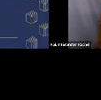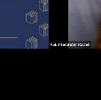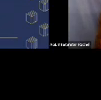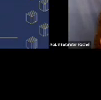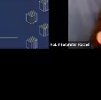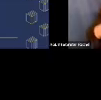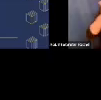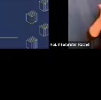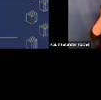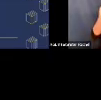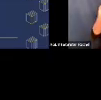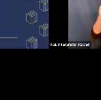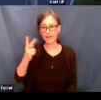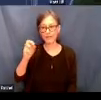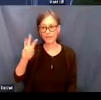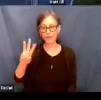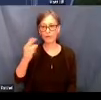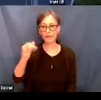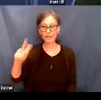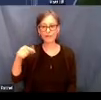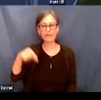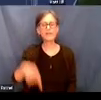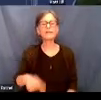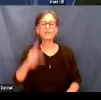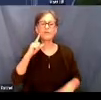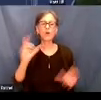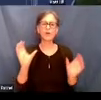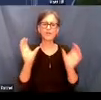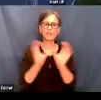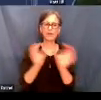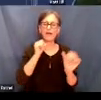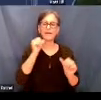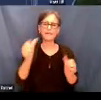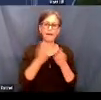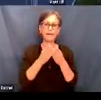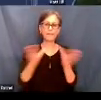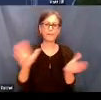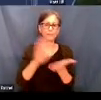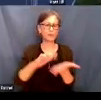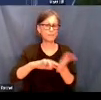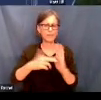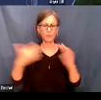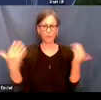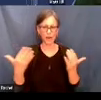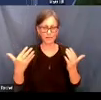Good morning. So, what is a certified non-public school? A certified non-public school is approved